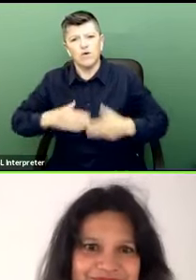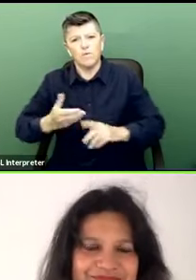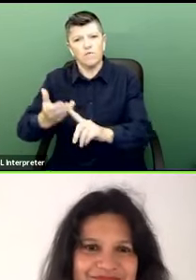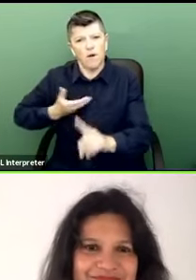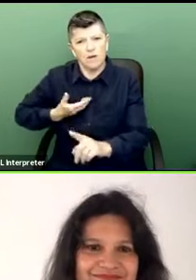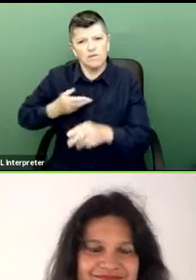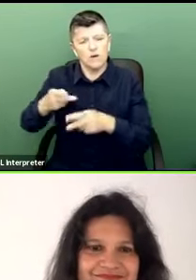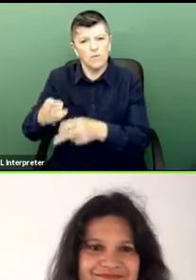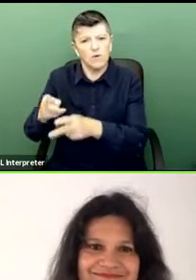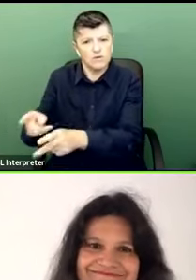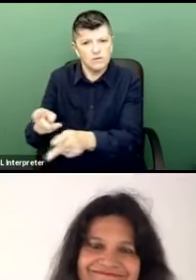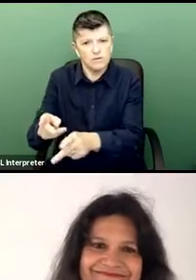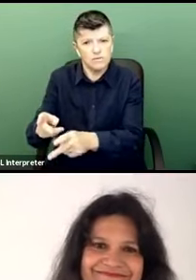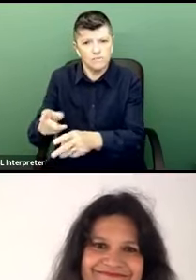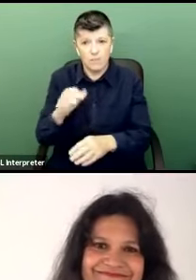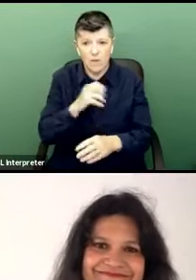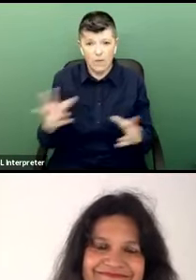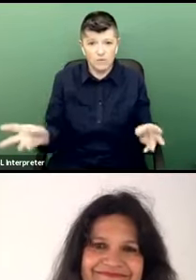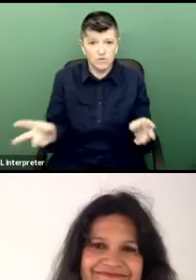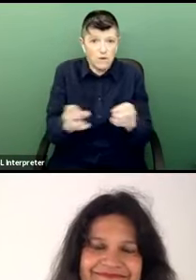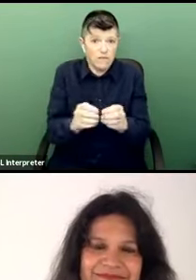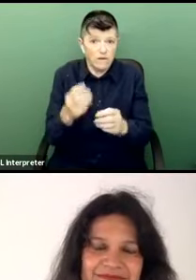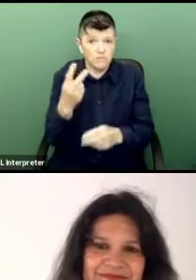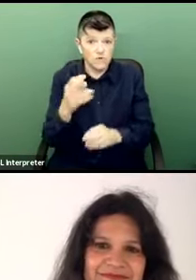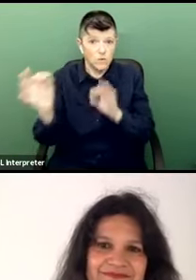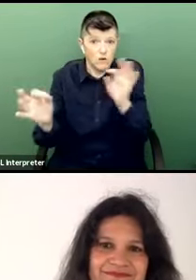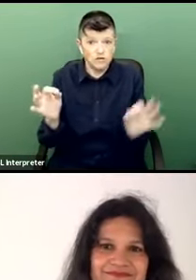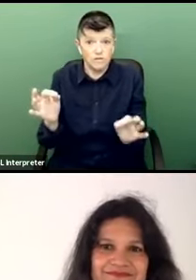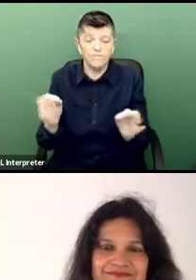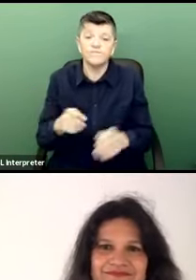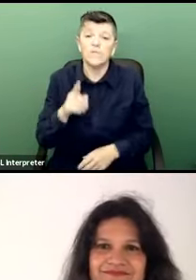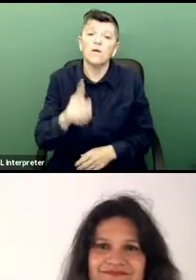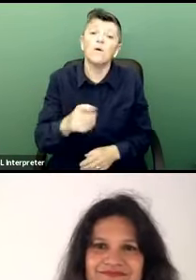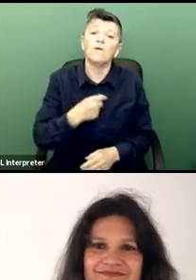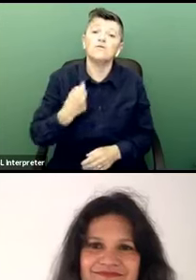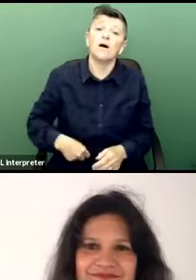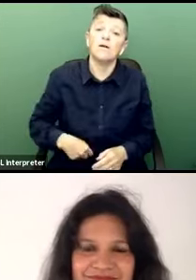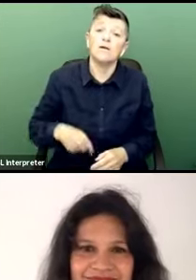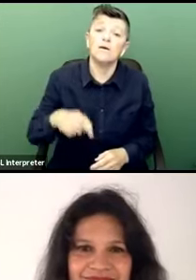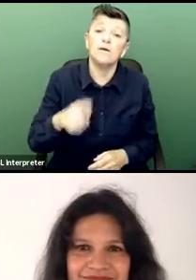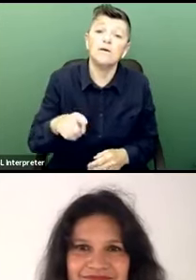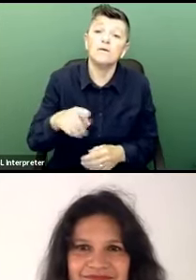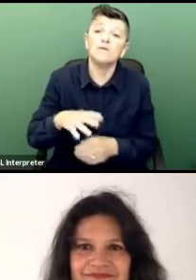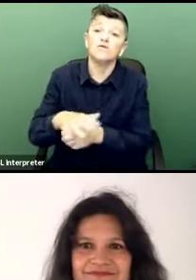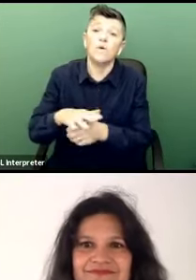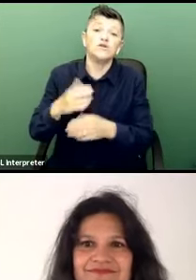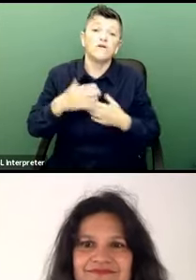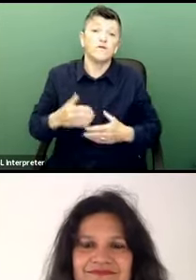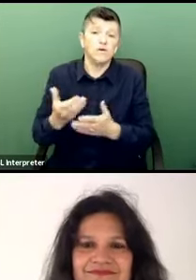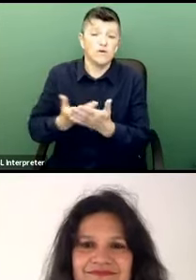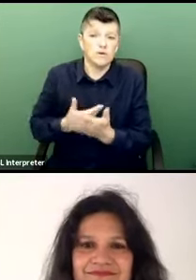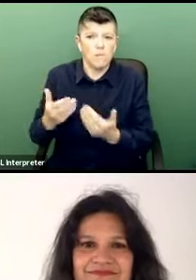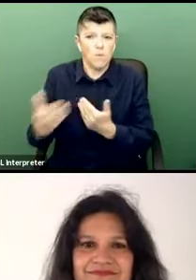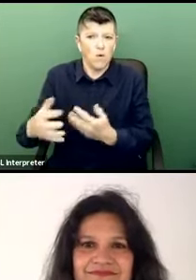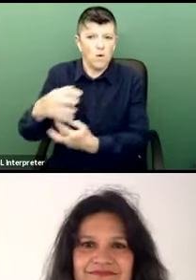we think is morally right . That is a main lesson now Mary Wollstonecraft , you cannot get away from moral